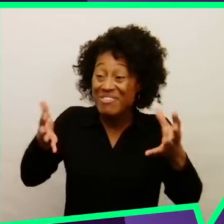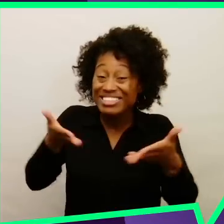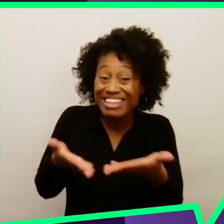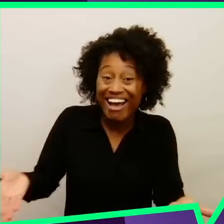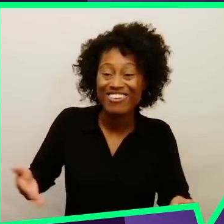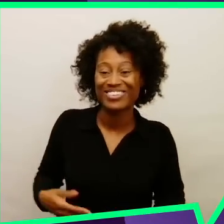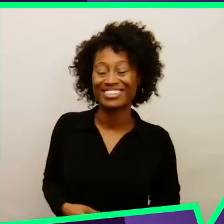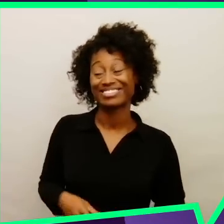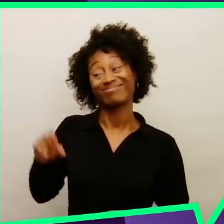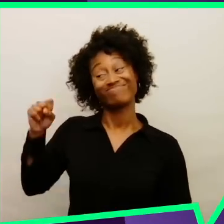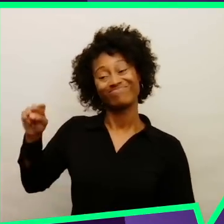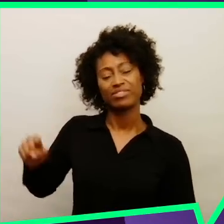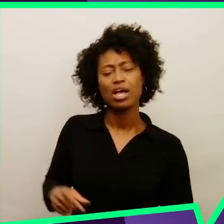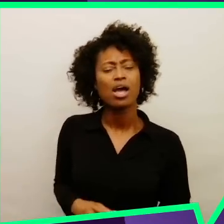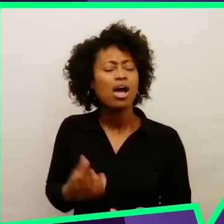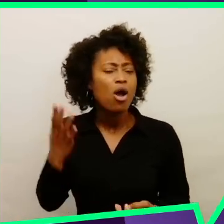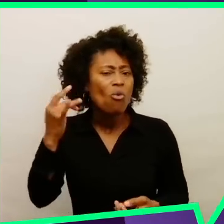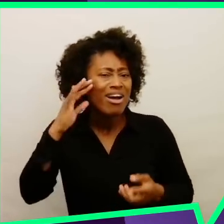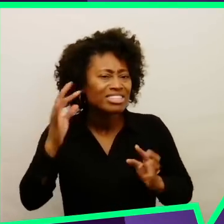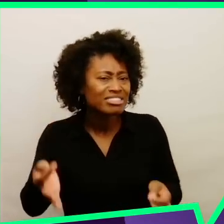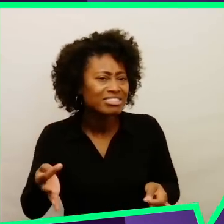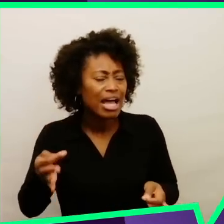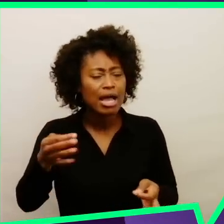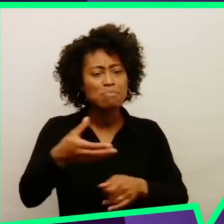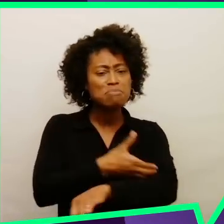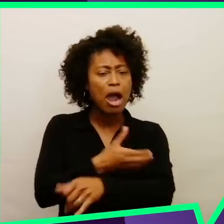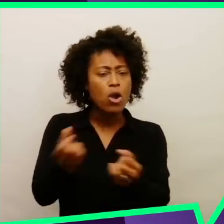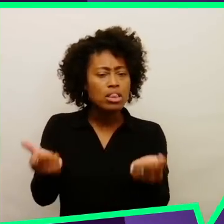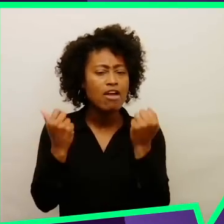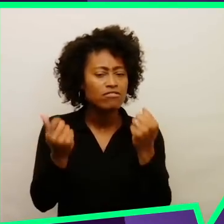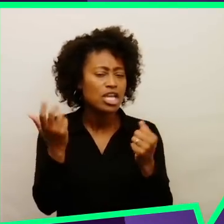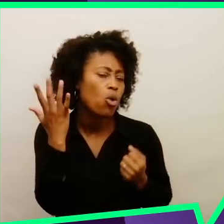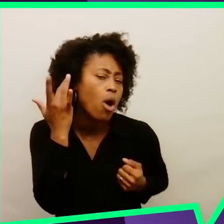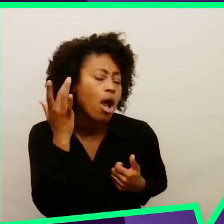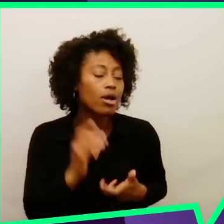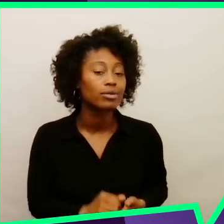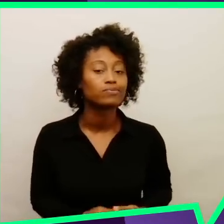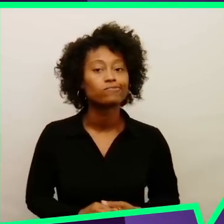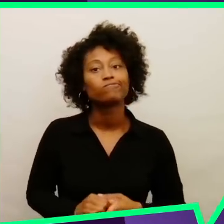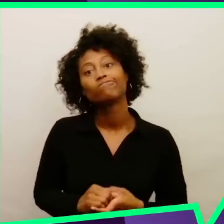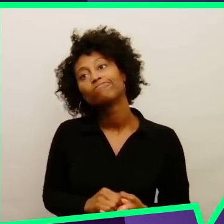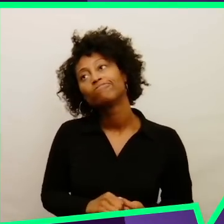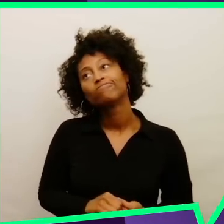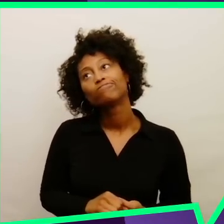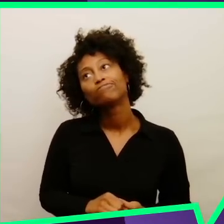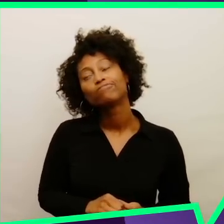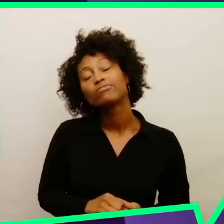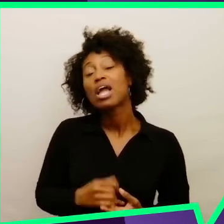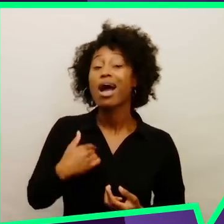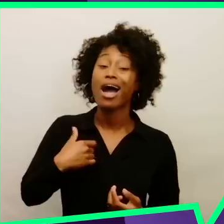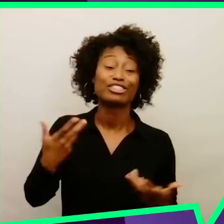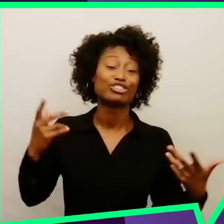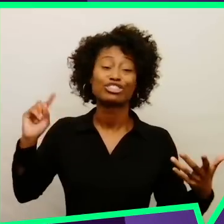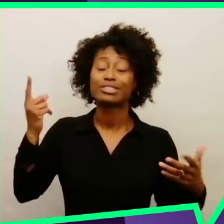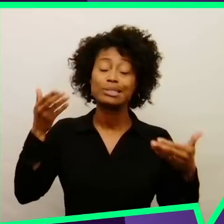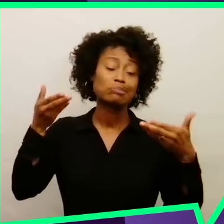Yeah. What made you decide to go and power lift? I signed up for it.